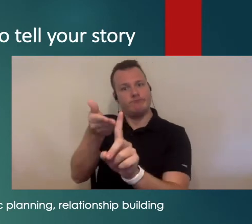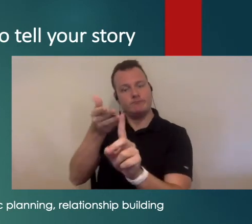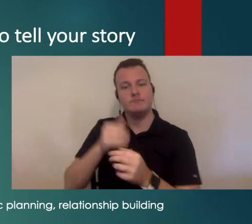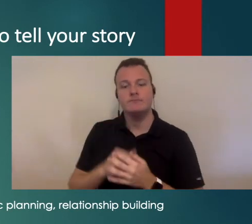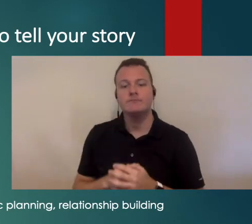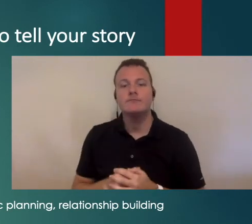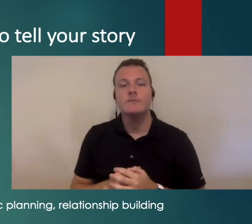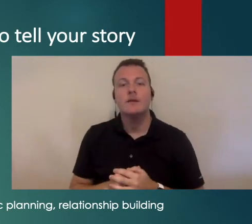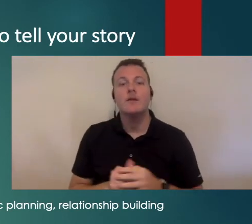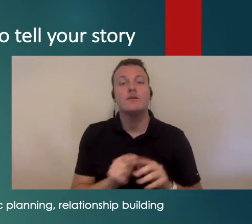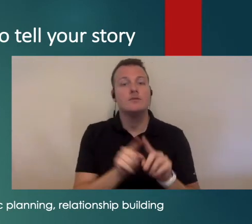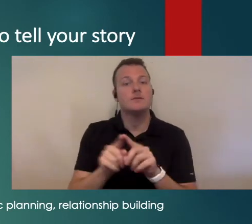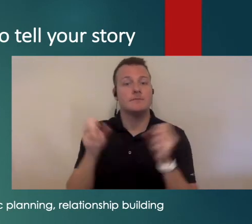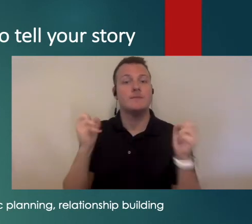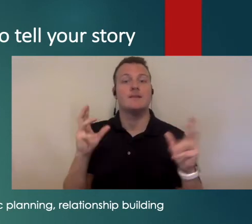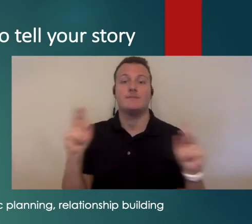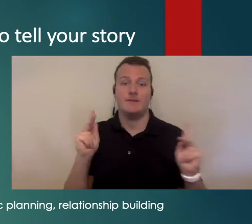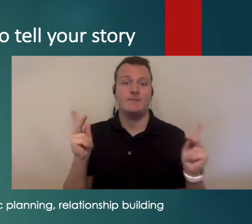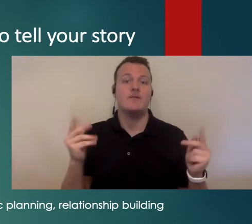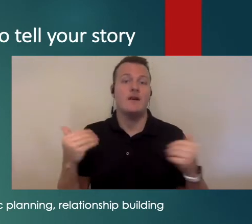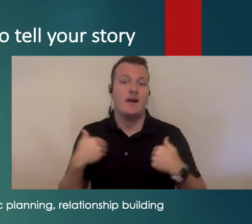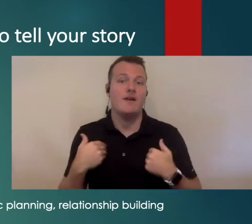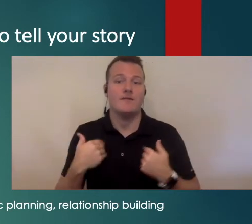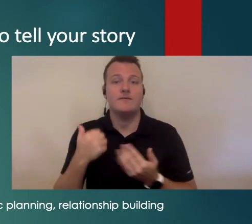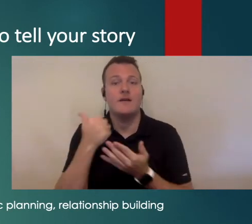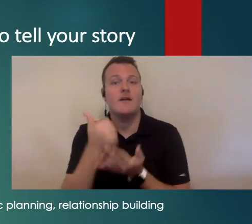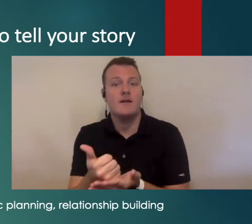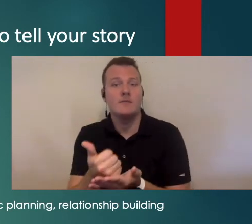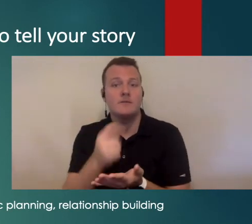of people that can help with that, including some of your national